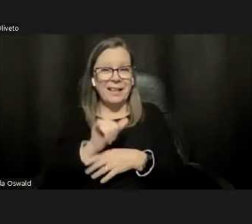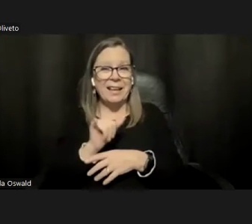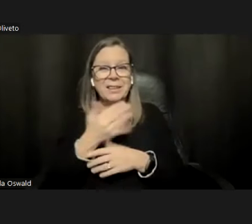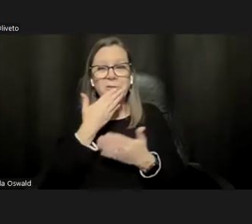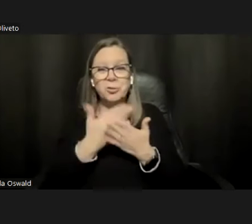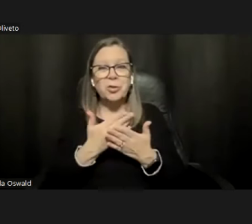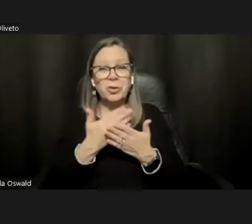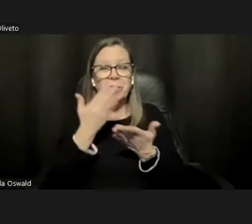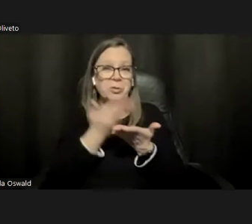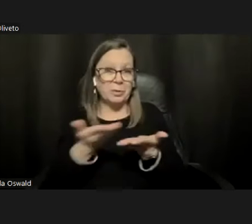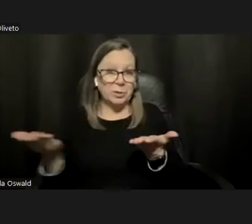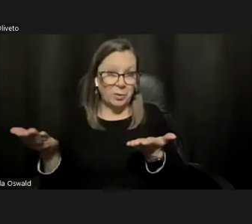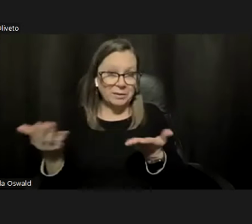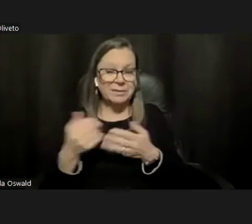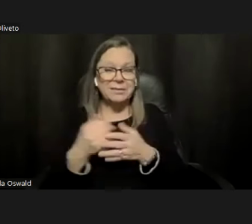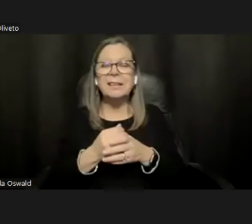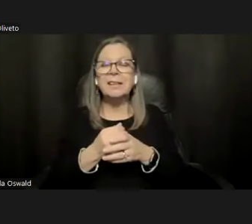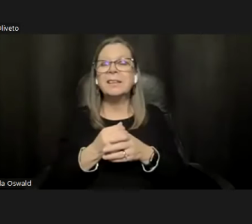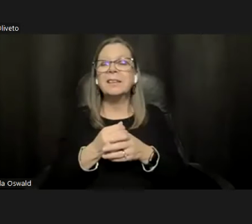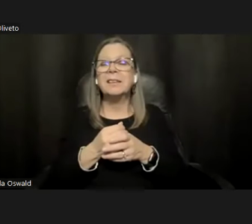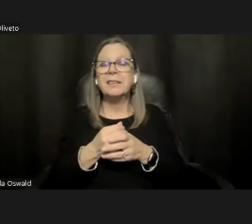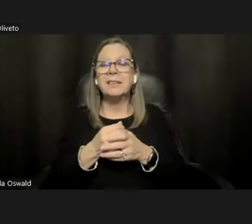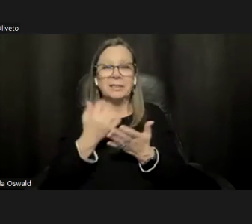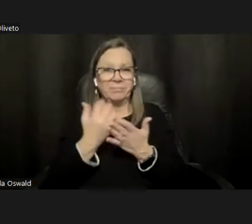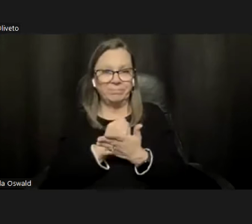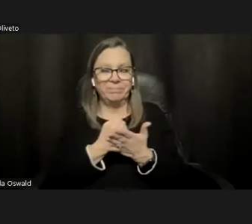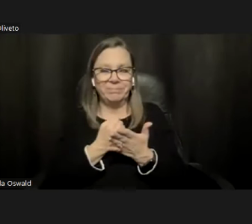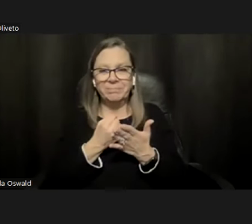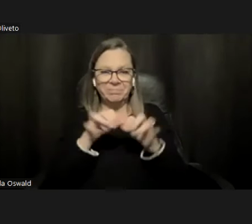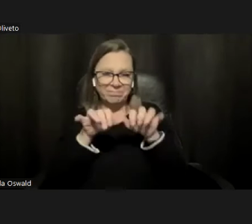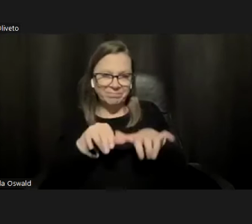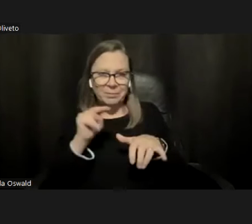Definitely will be sure to show that in the notes so people have a chance to see if they